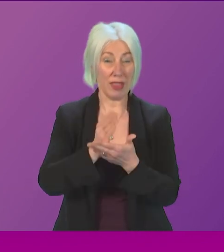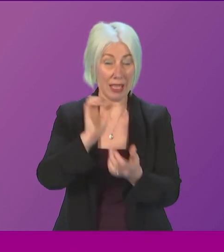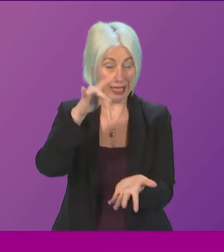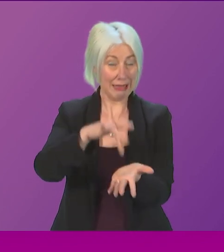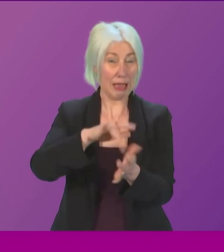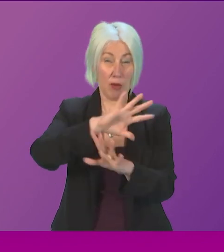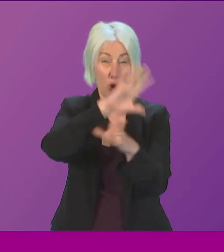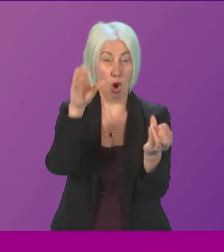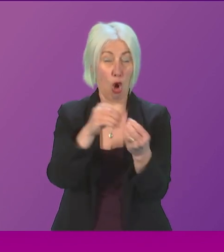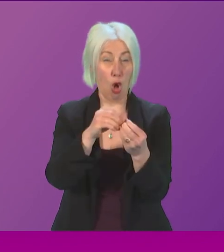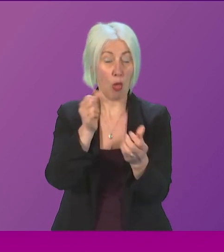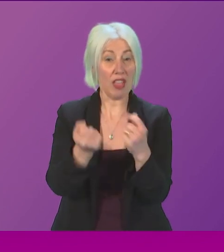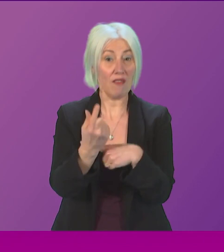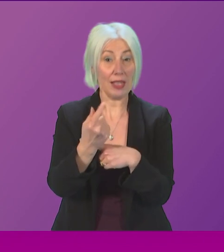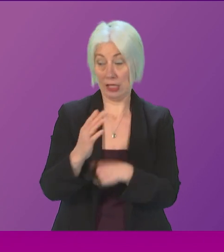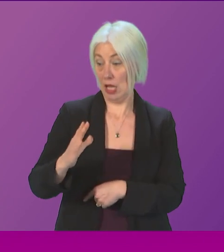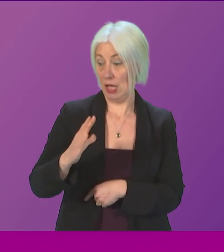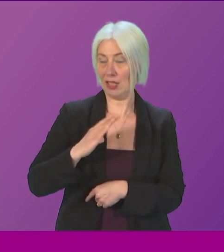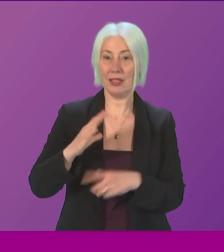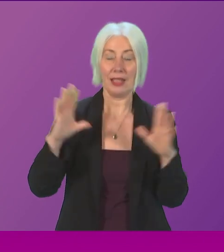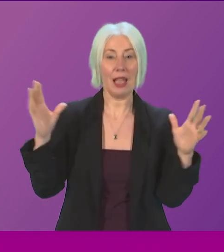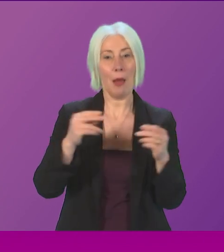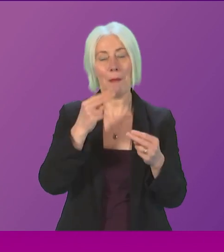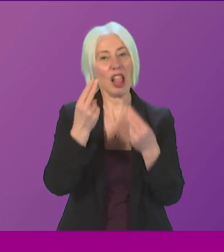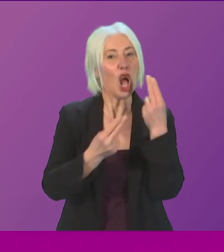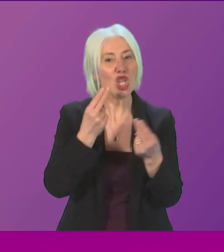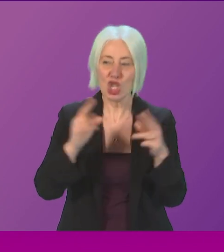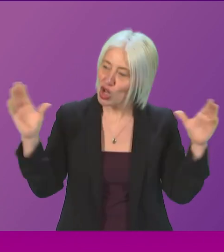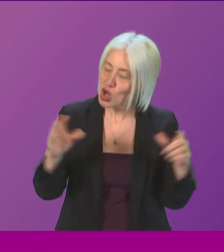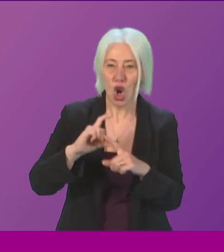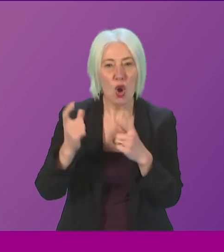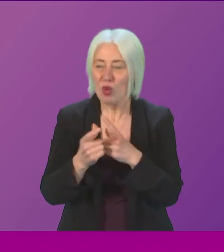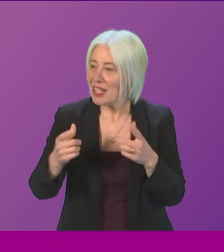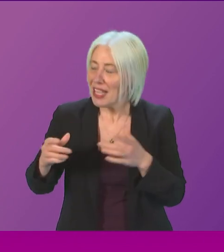The big lunch on Sunday was about bringing people together to celebrate community and tackle loneliness.